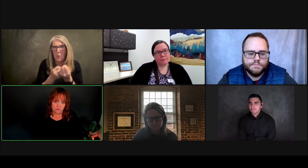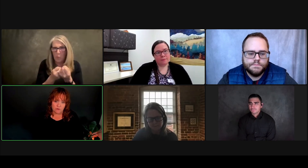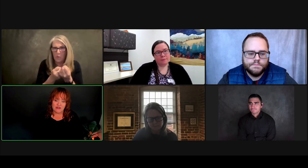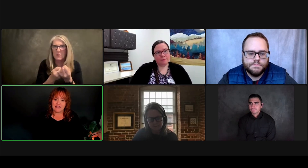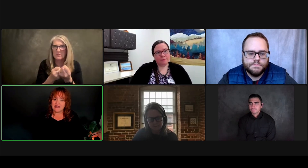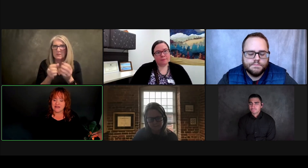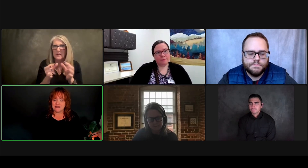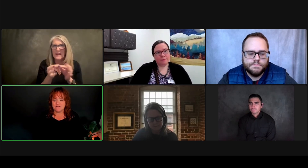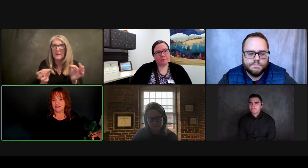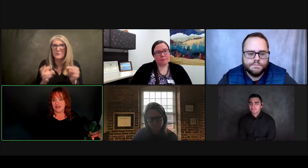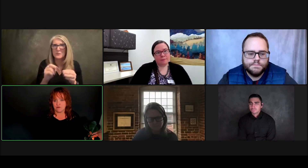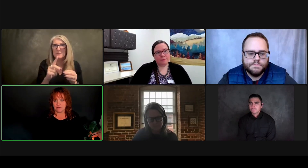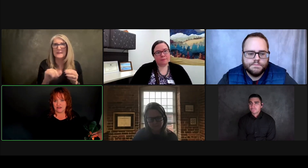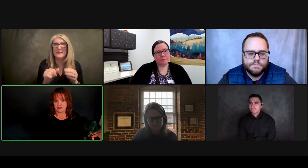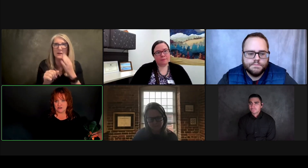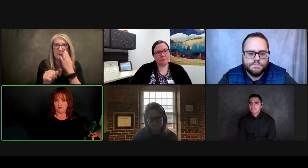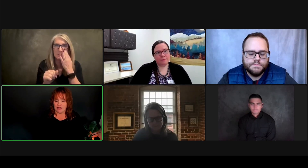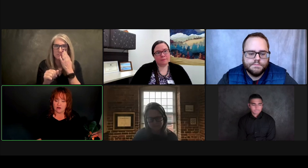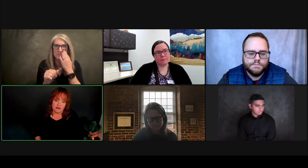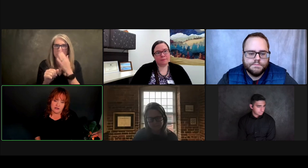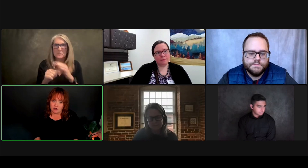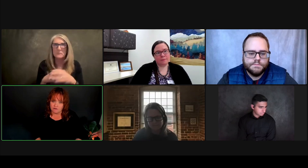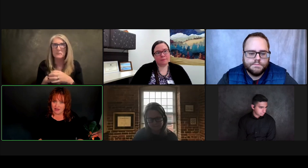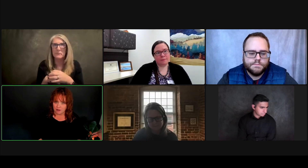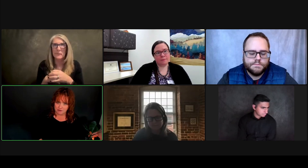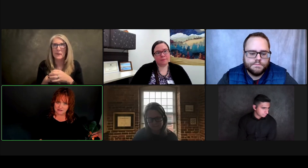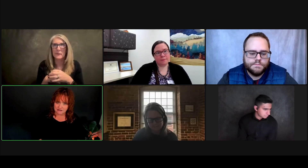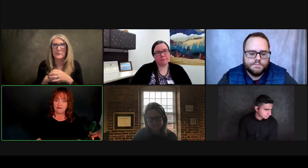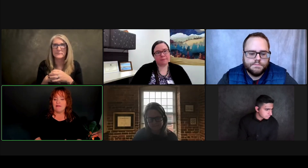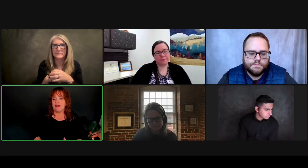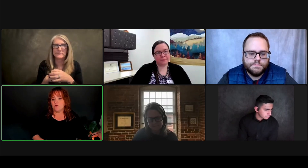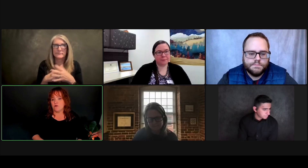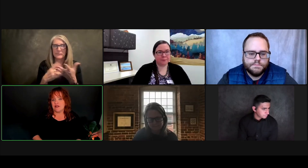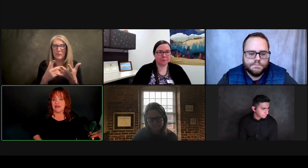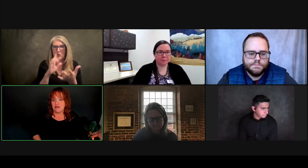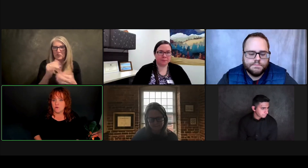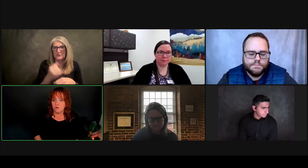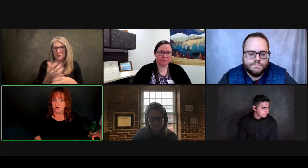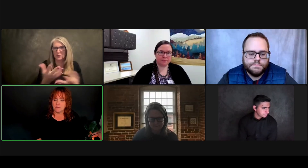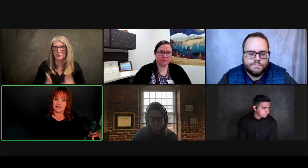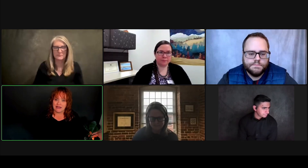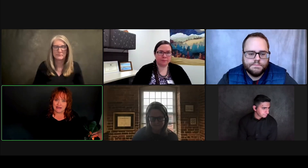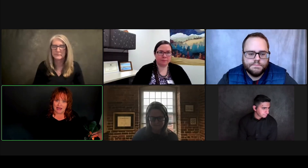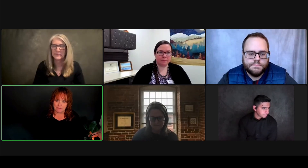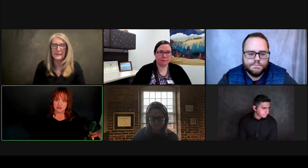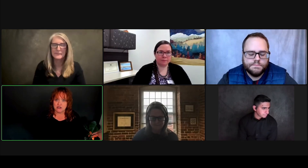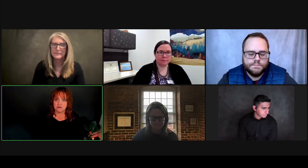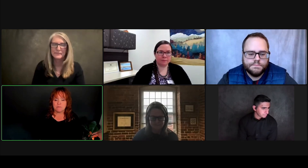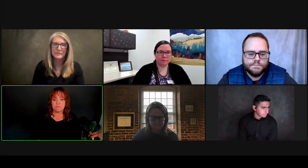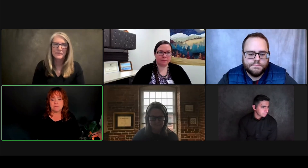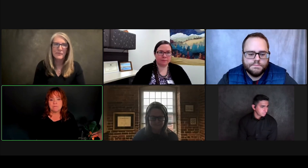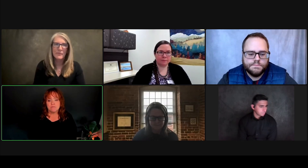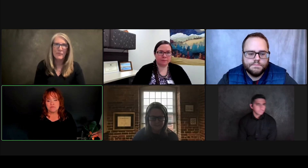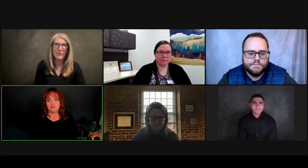had with any kinds of collaborations you've had on and off campus in order to get your media captioned.